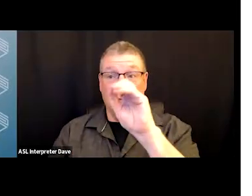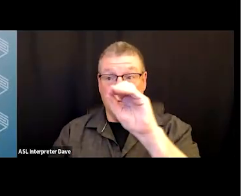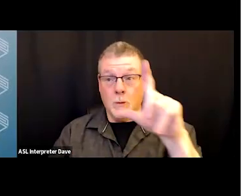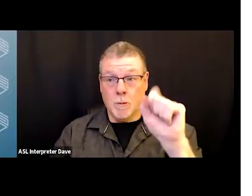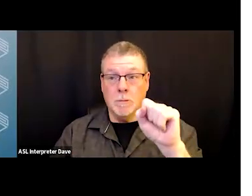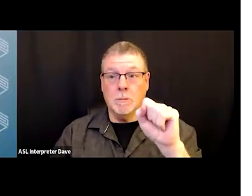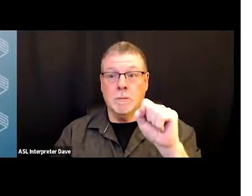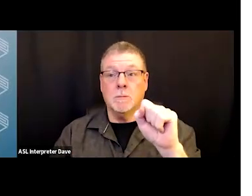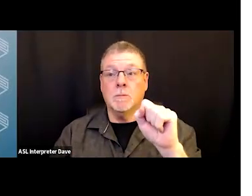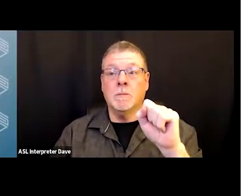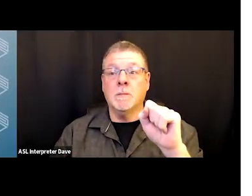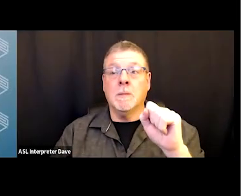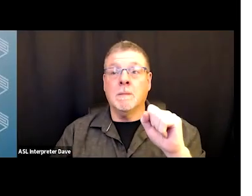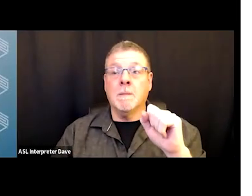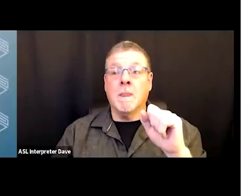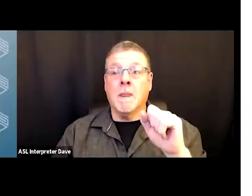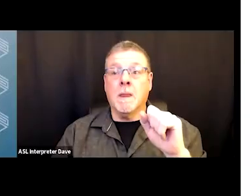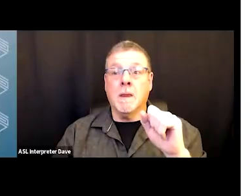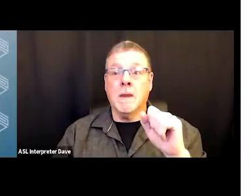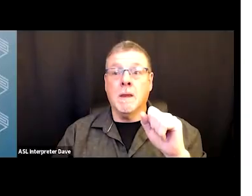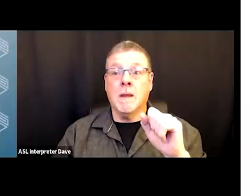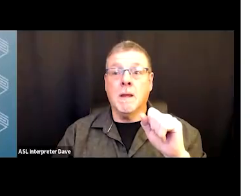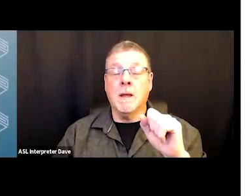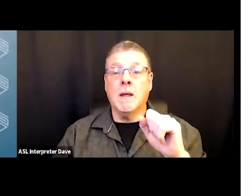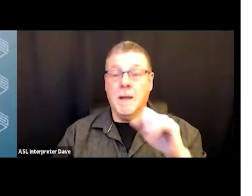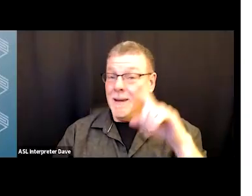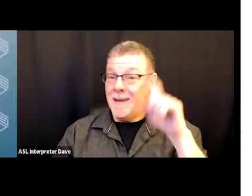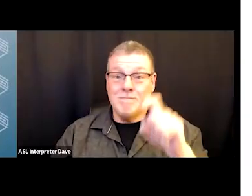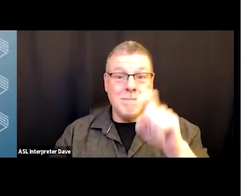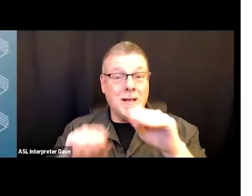that we have to deploy in our programs